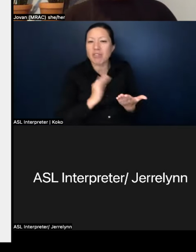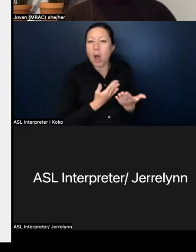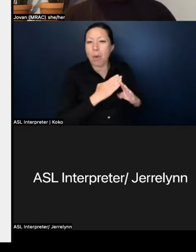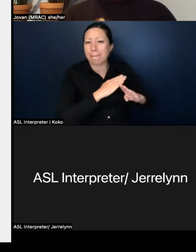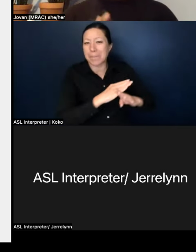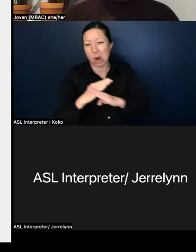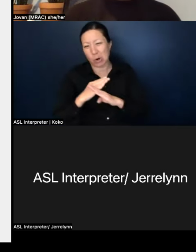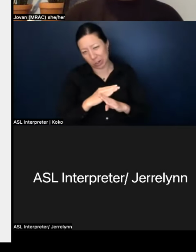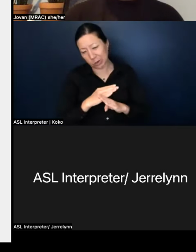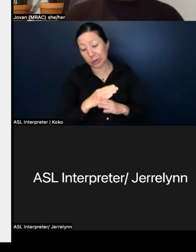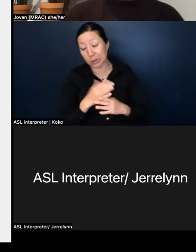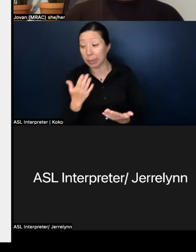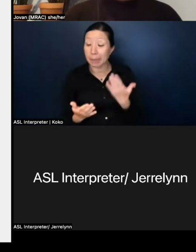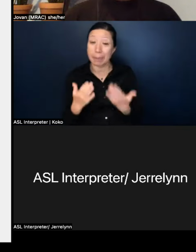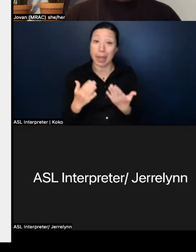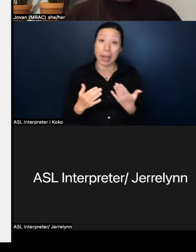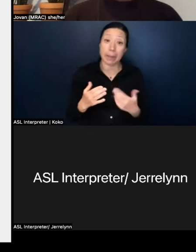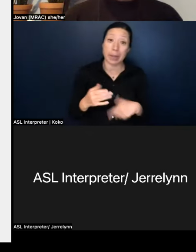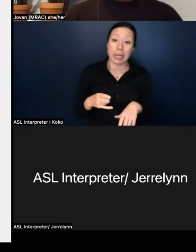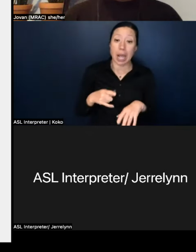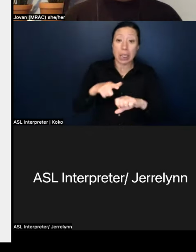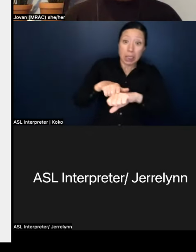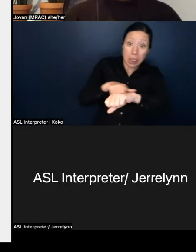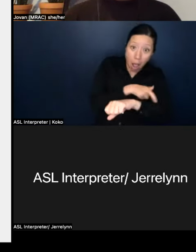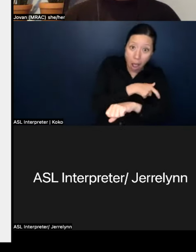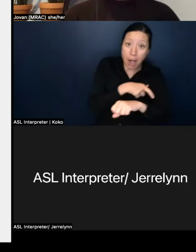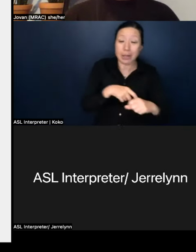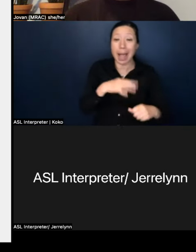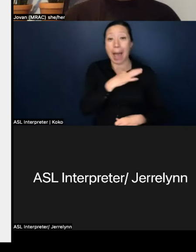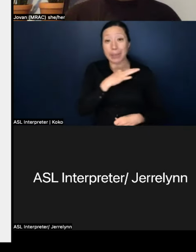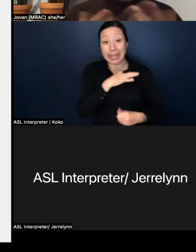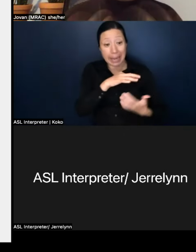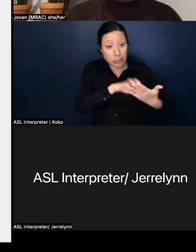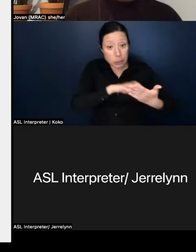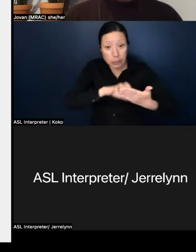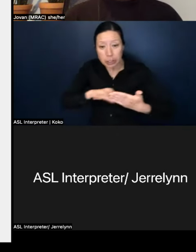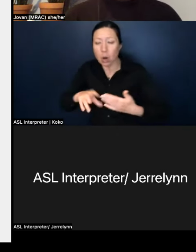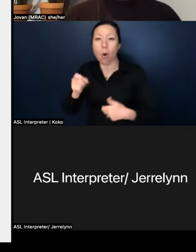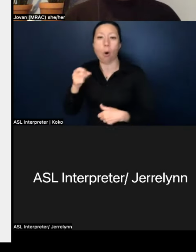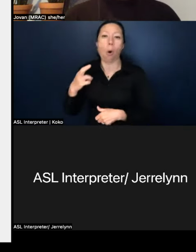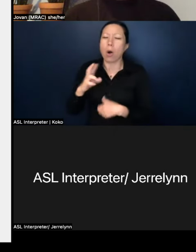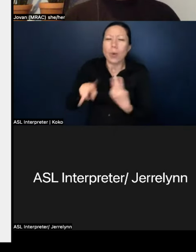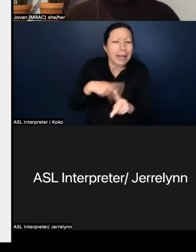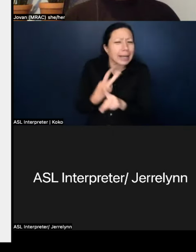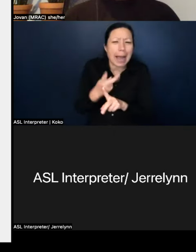whether that's application length, the types of questions, maybe the amount of the award, you know, what's been the problem.